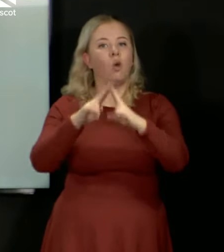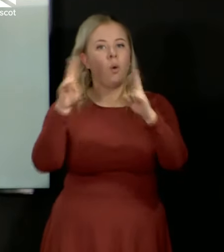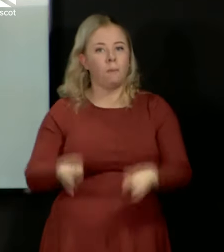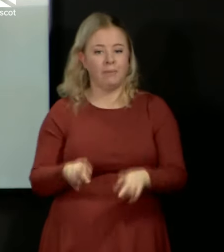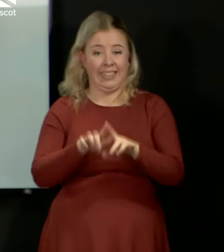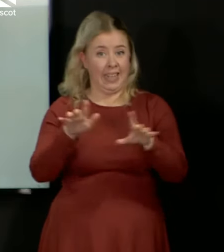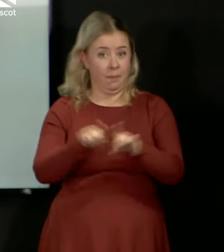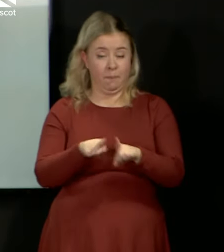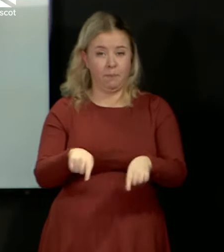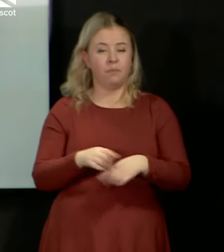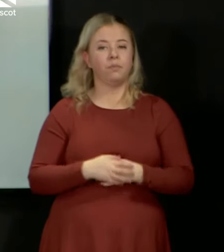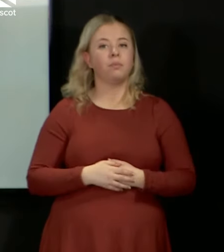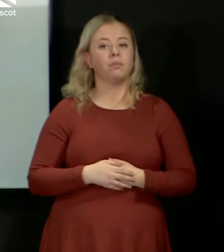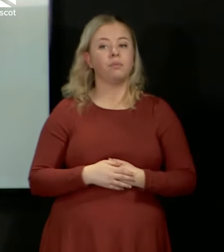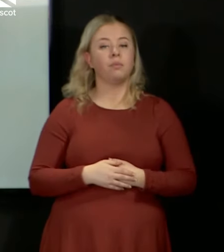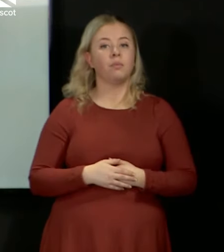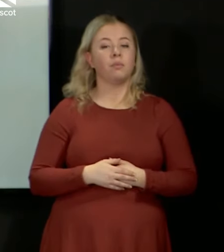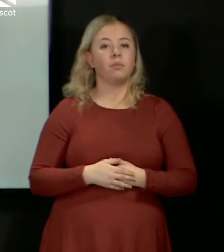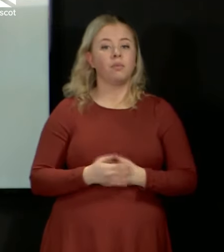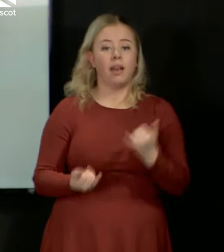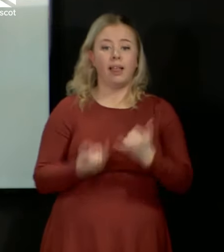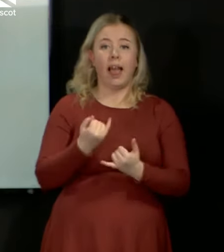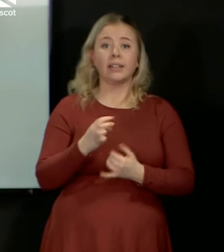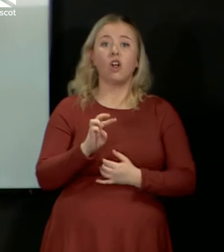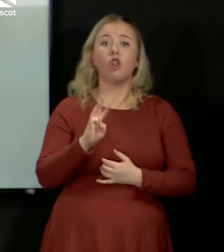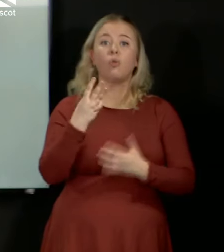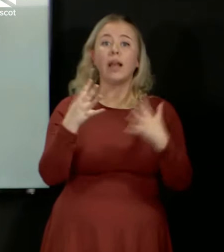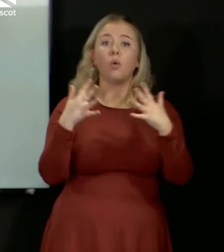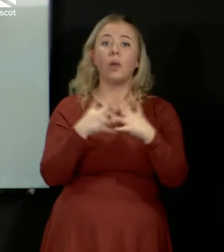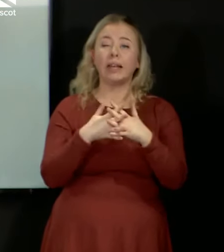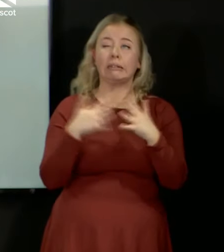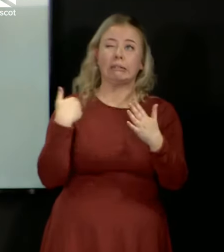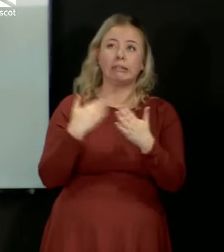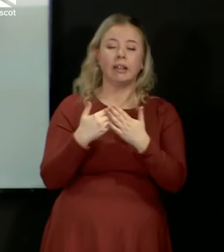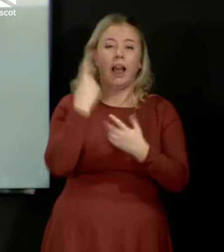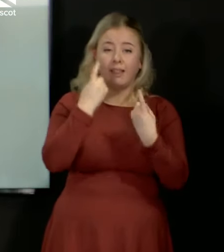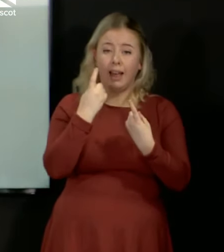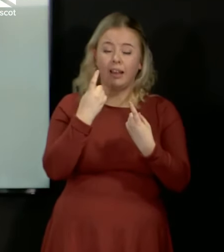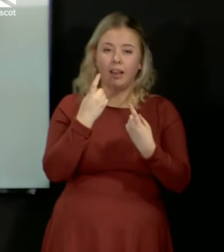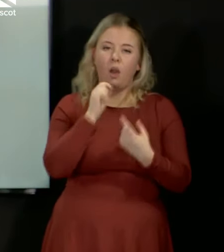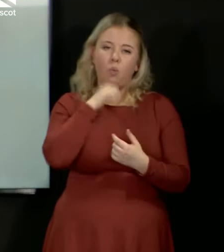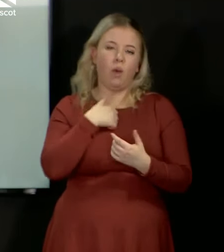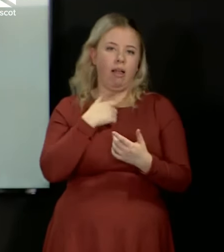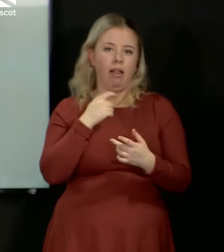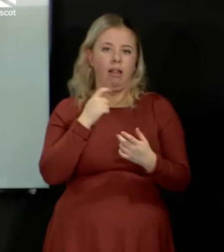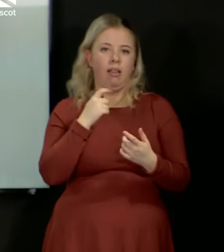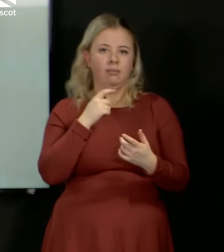and in the last three weeks I think from memory, I'll correct that later if I'm wrong, our